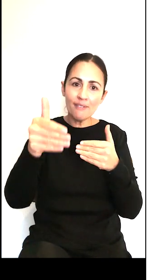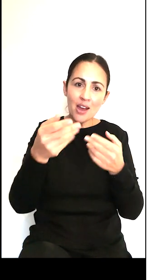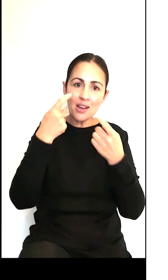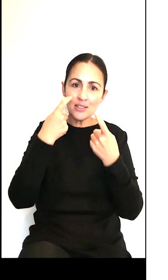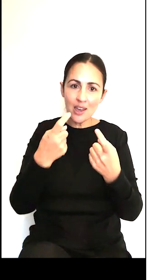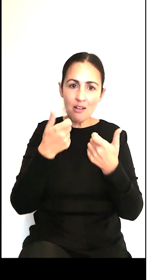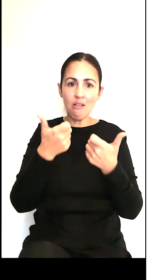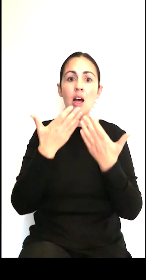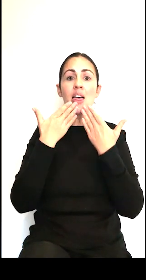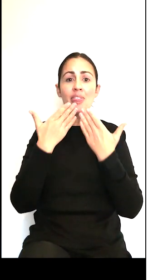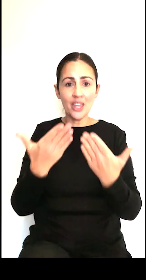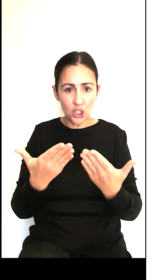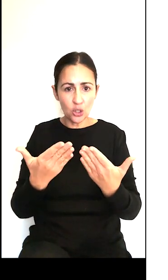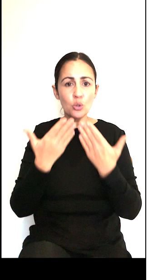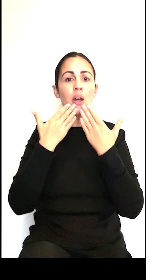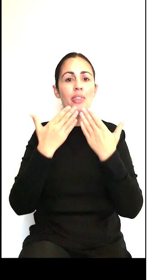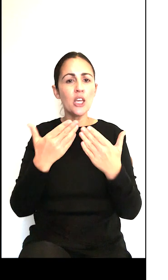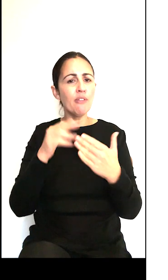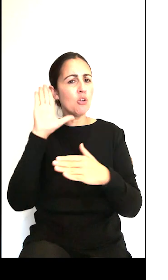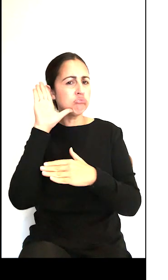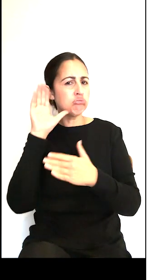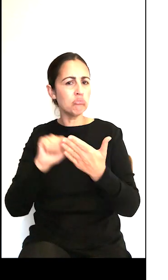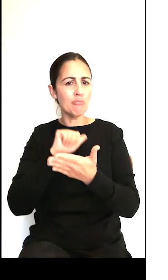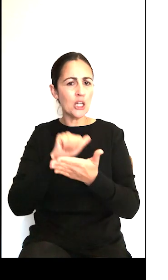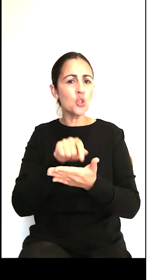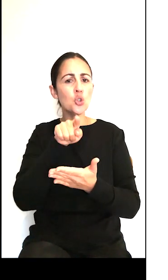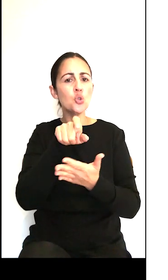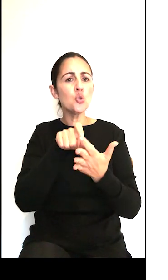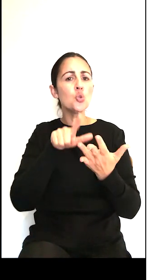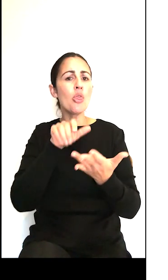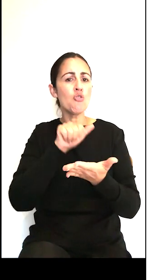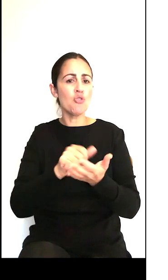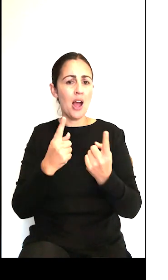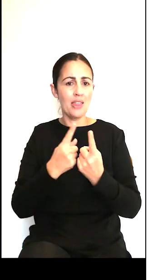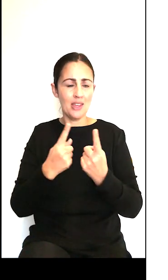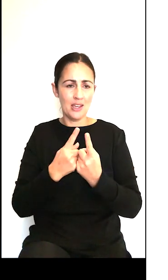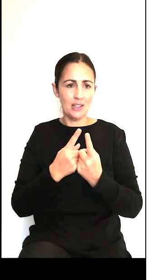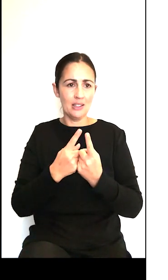information and to hear from us all today and and to recognise that caring looks different for everyone,